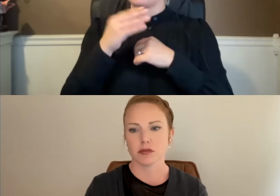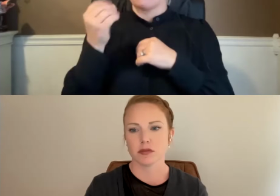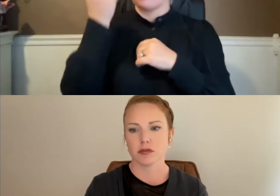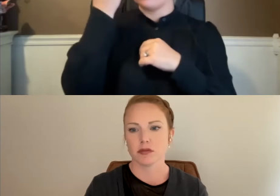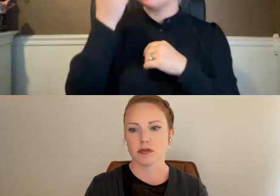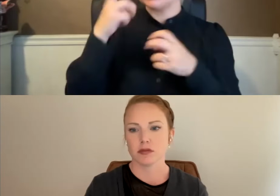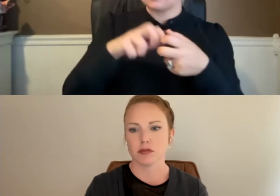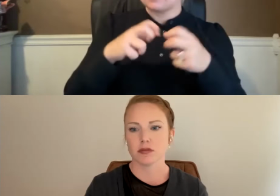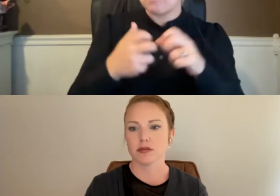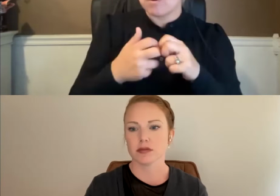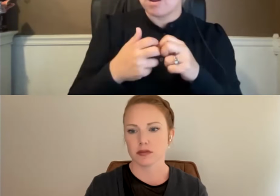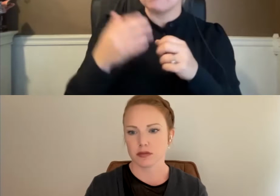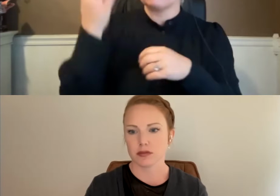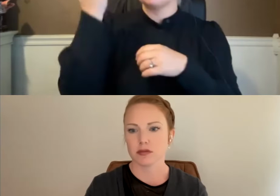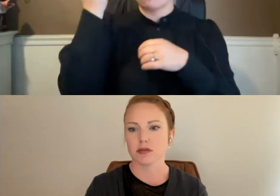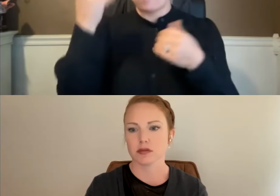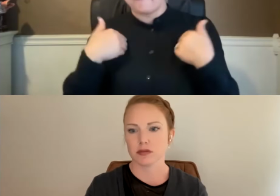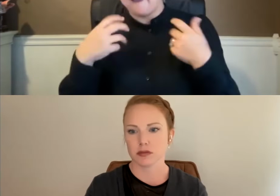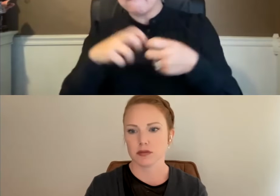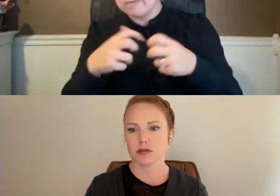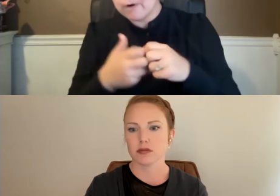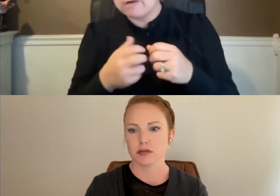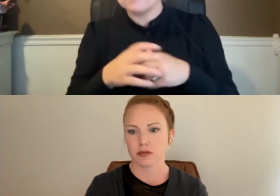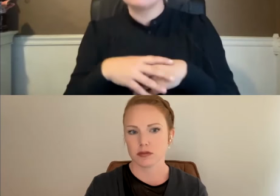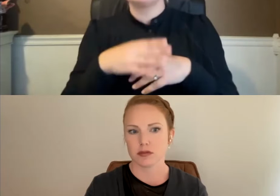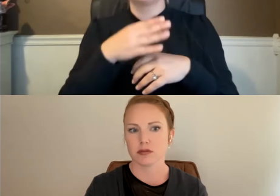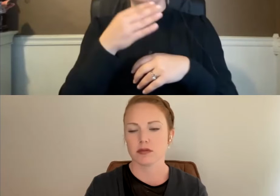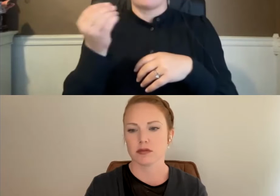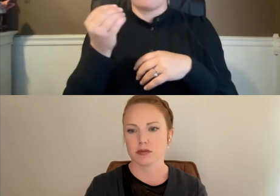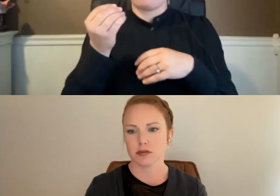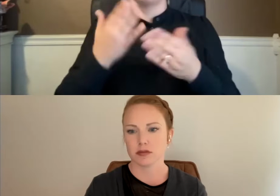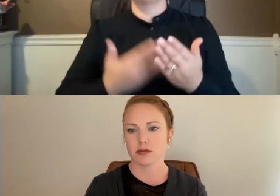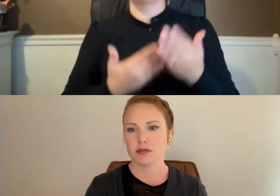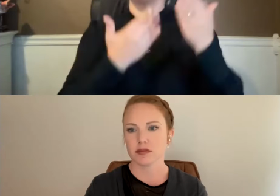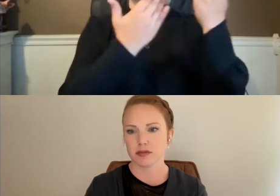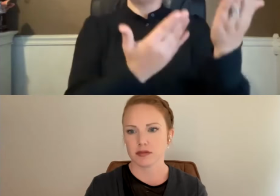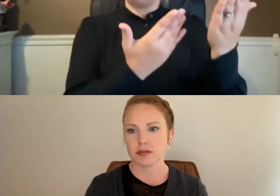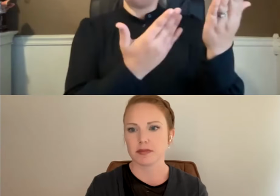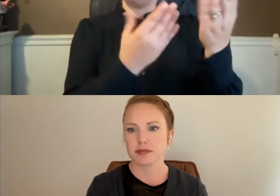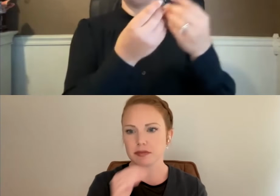problems and then kind of proposing a method that I think is very achievable in the immediate term.